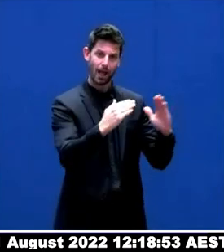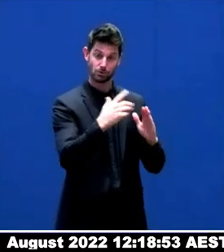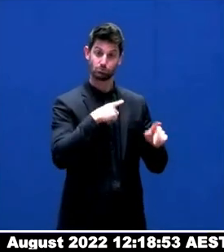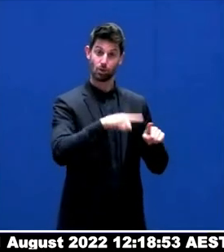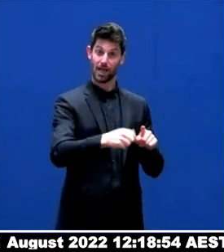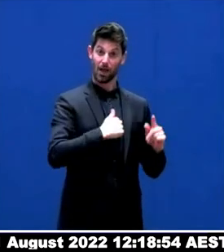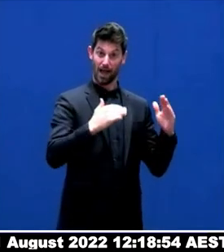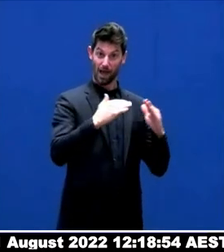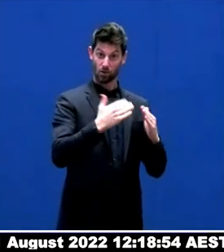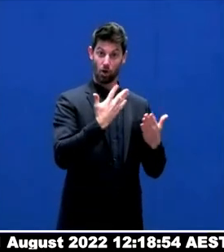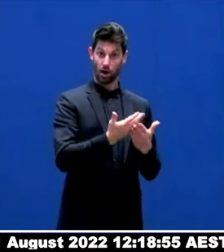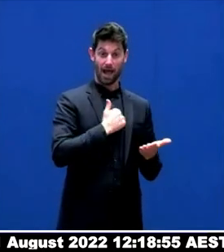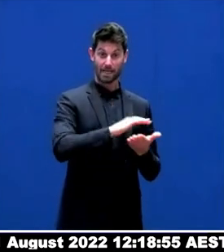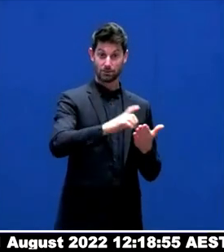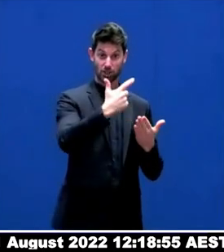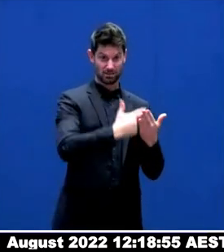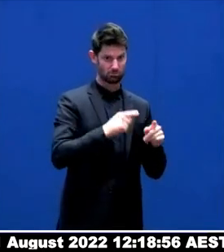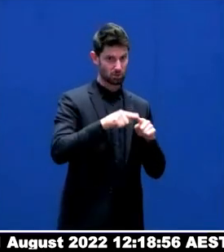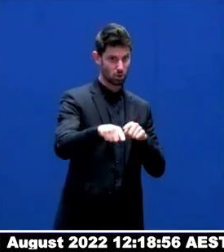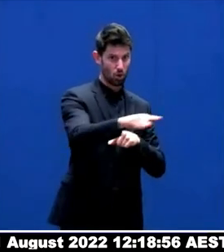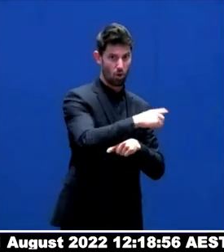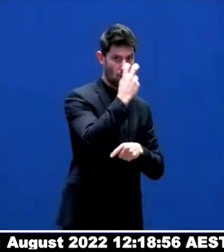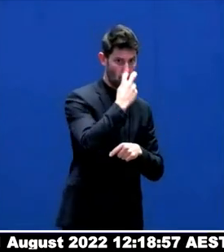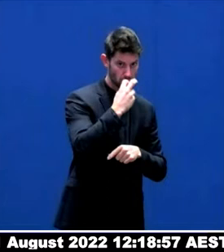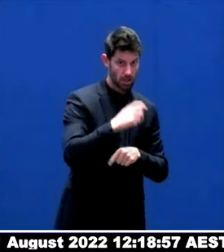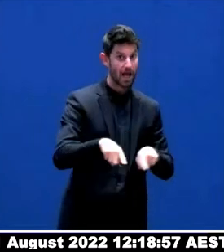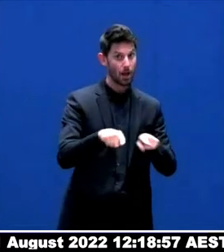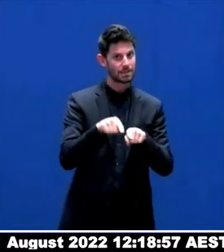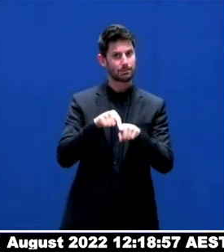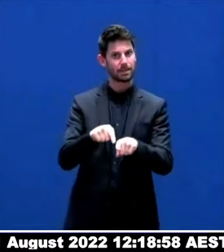And then it also comes down to supply in geography and suitability for the applicant.